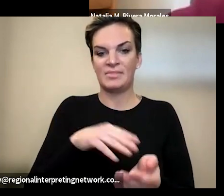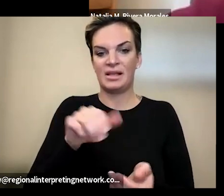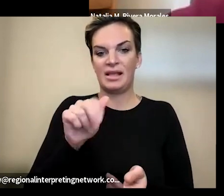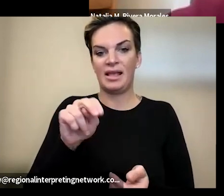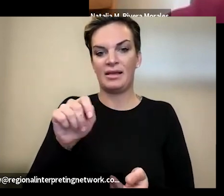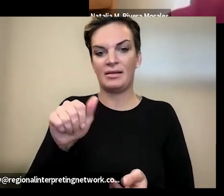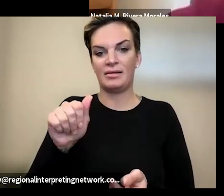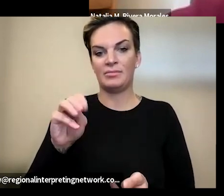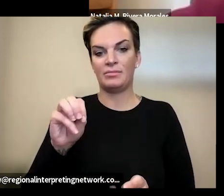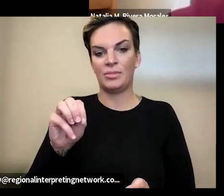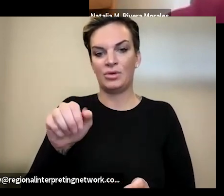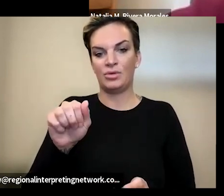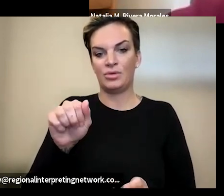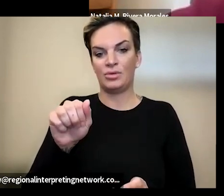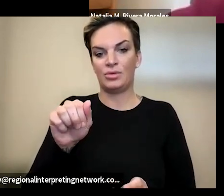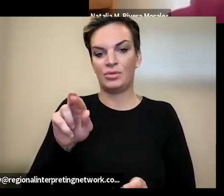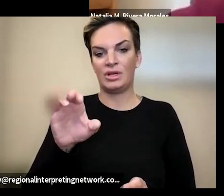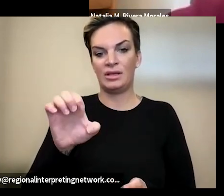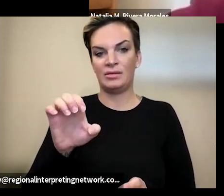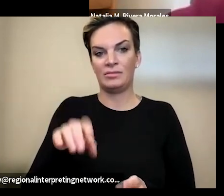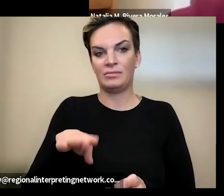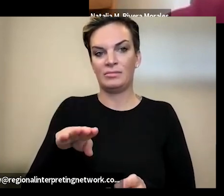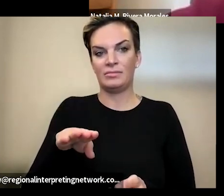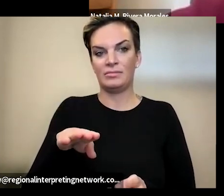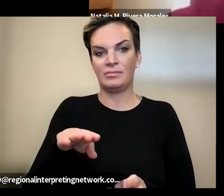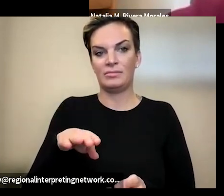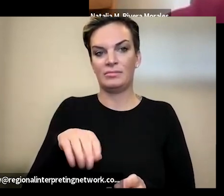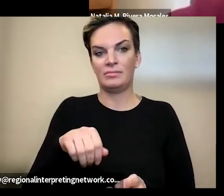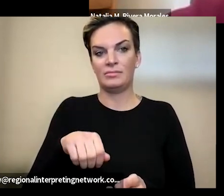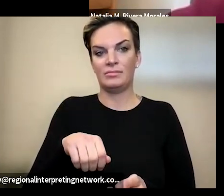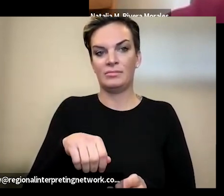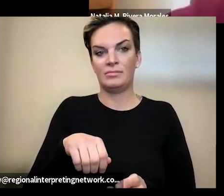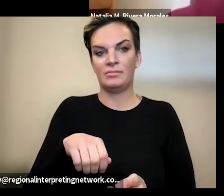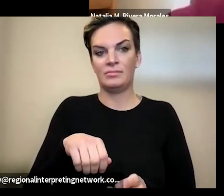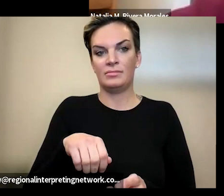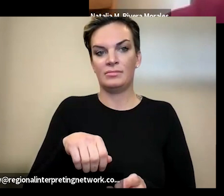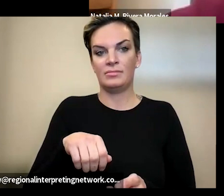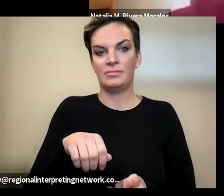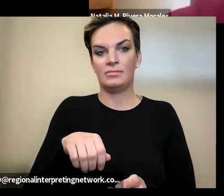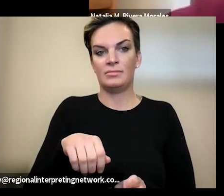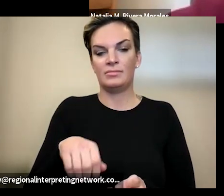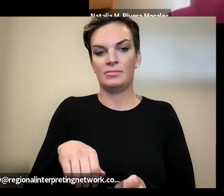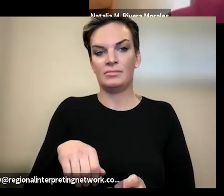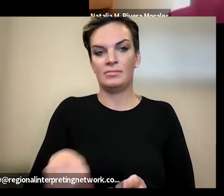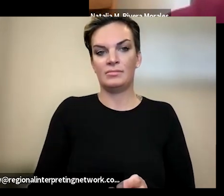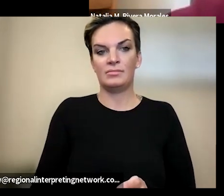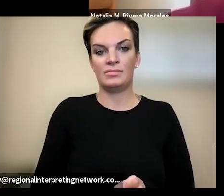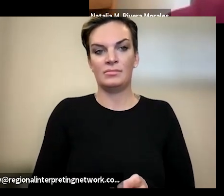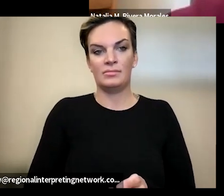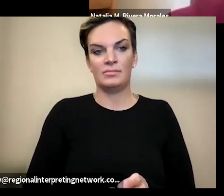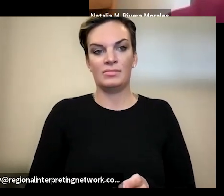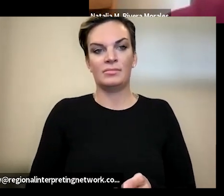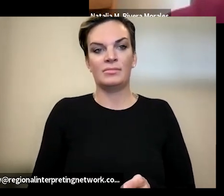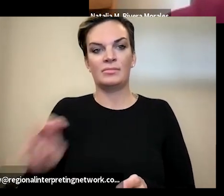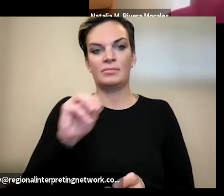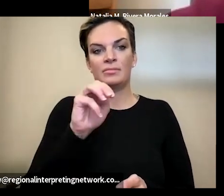Orbai. That's O R B A I. I'm one person, and I've had a great experience with her; she's been the